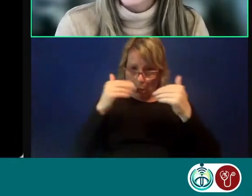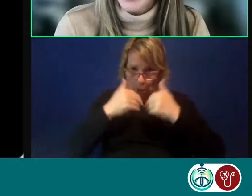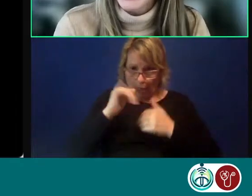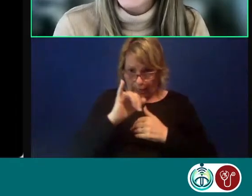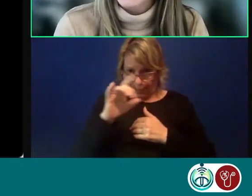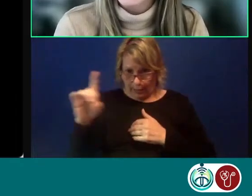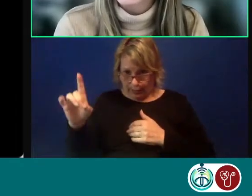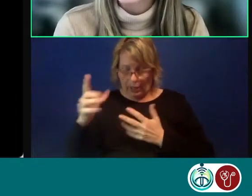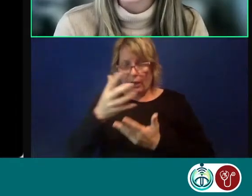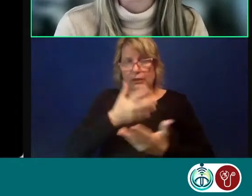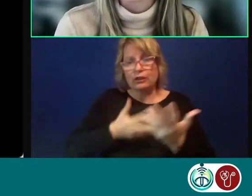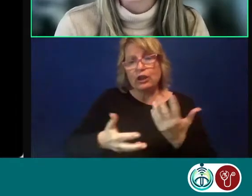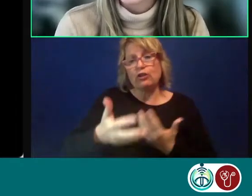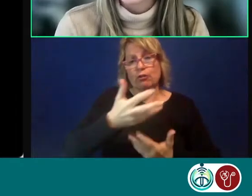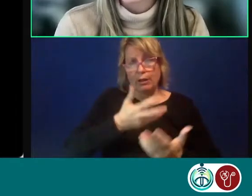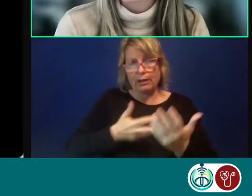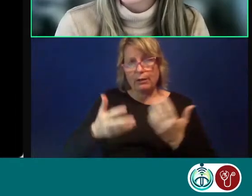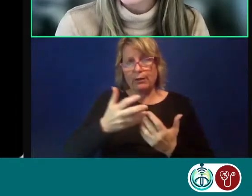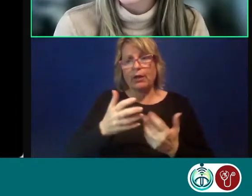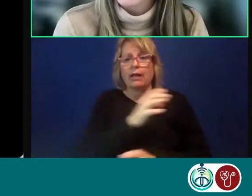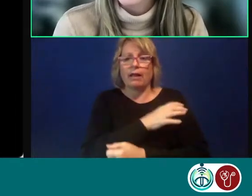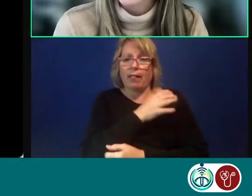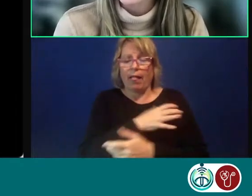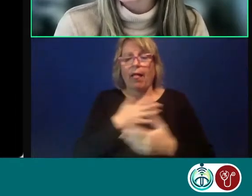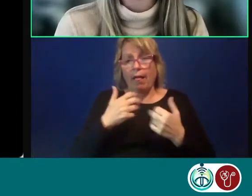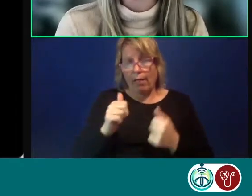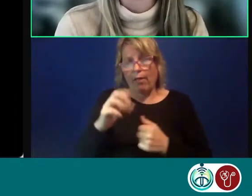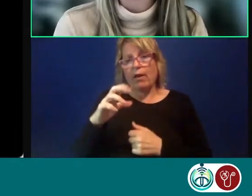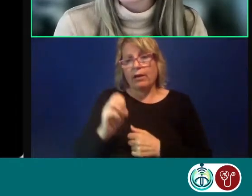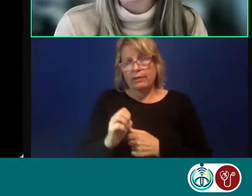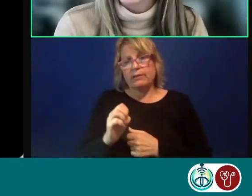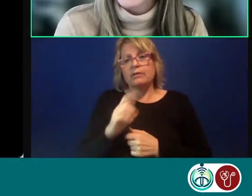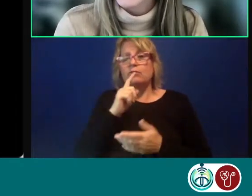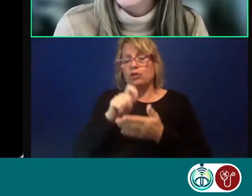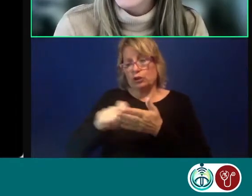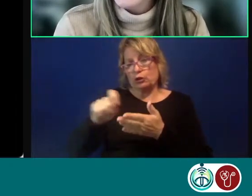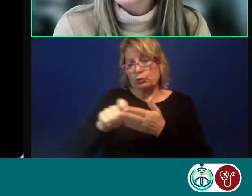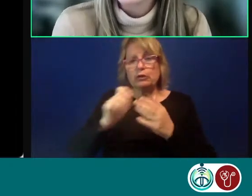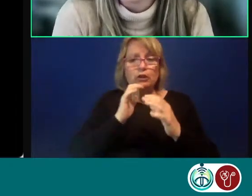interaction and clinical healthcare, especially with telehealth, is written communication. So,